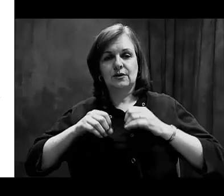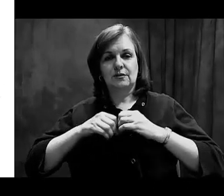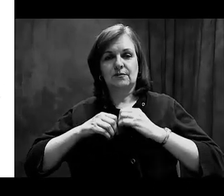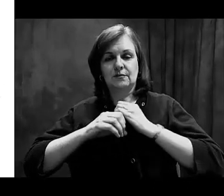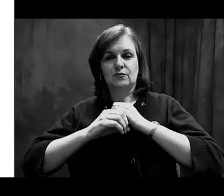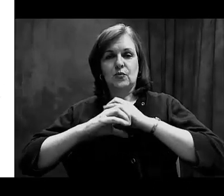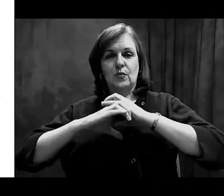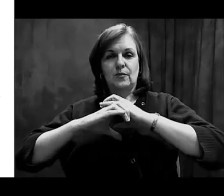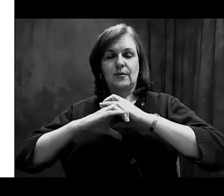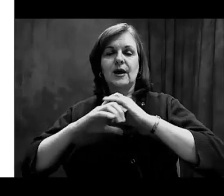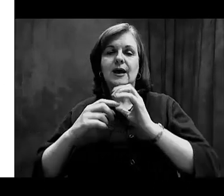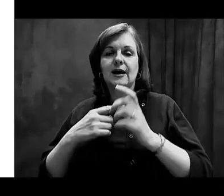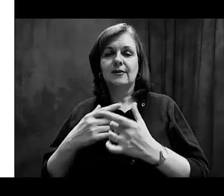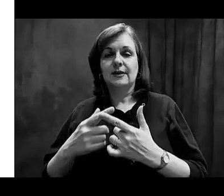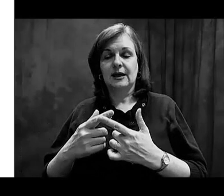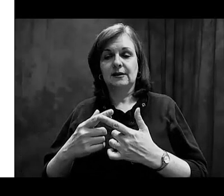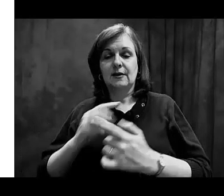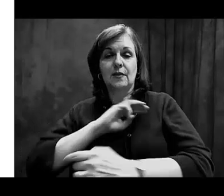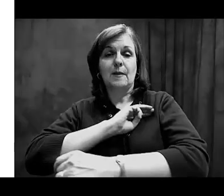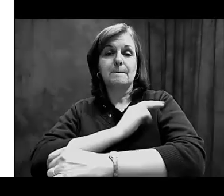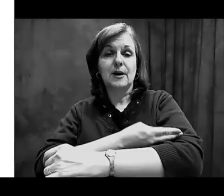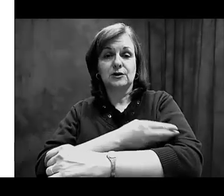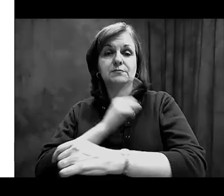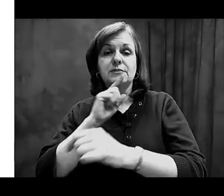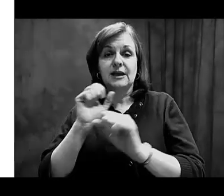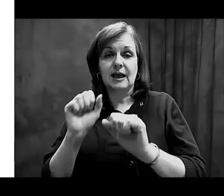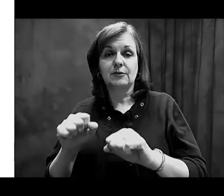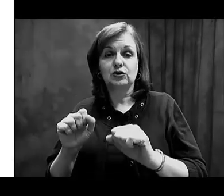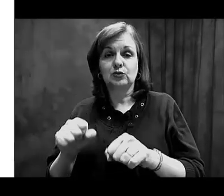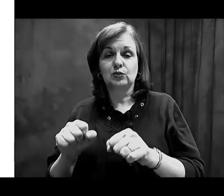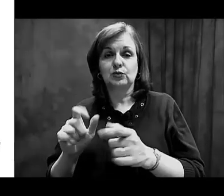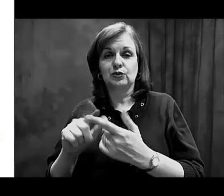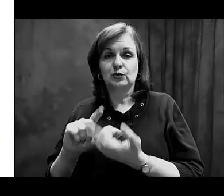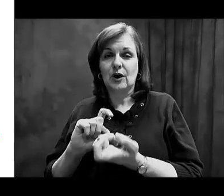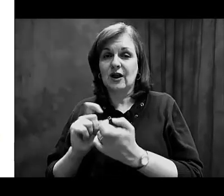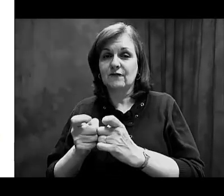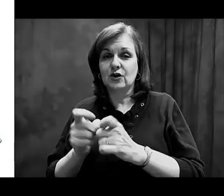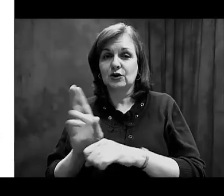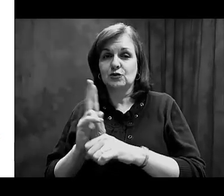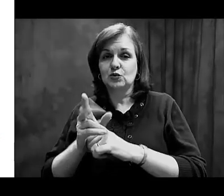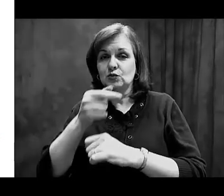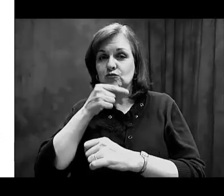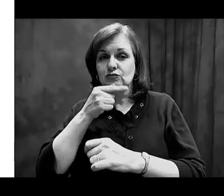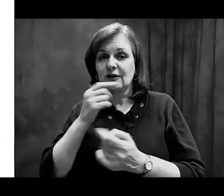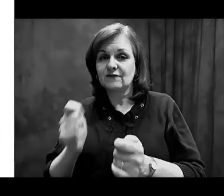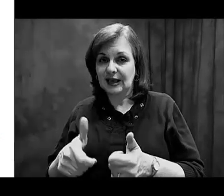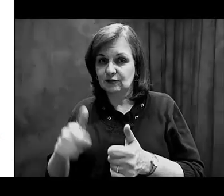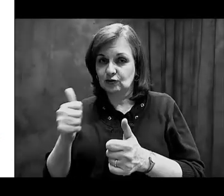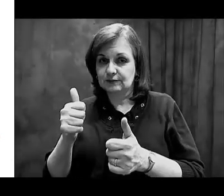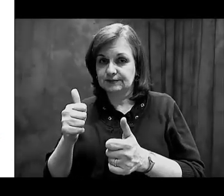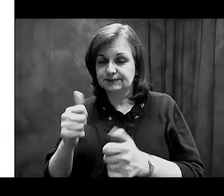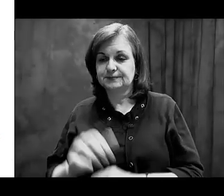and the ability of the muscles to actually convert and use glucose